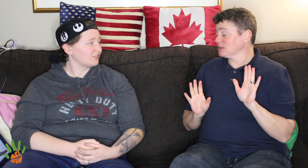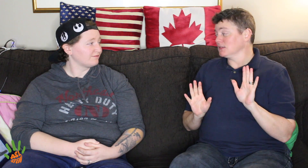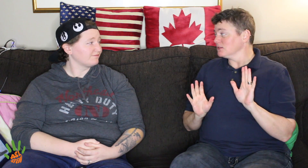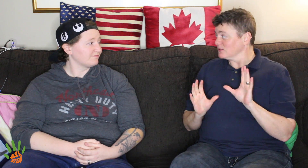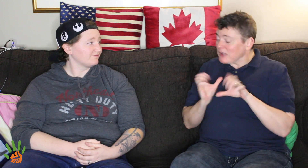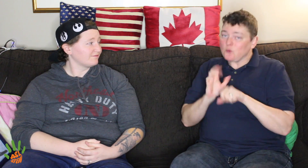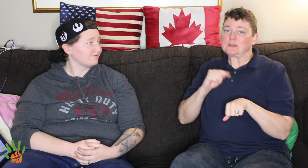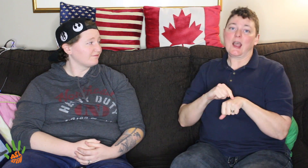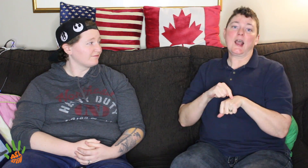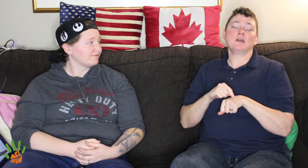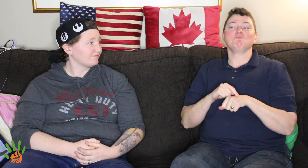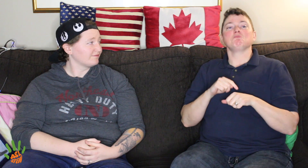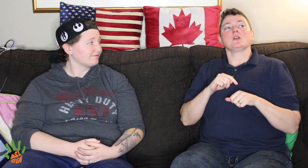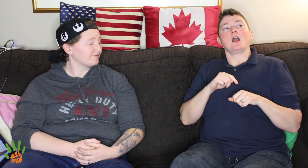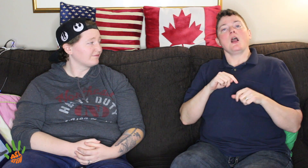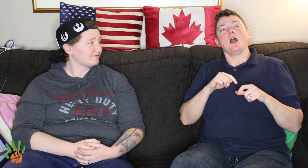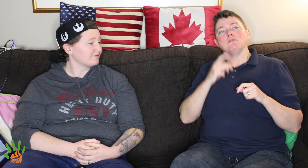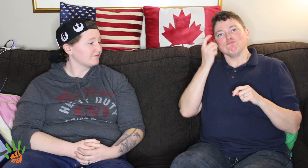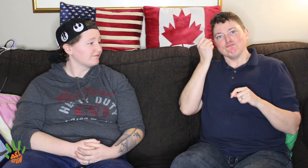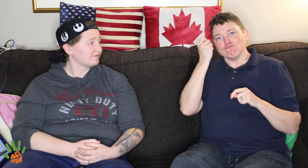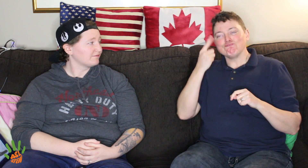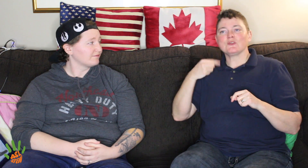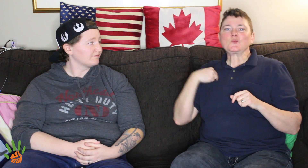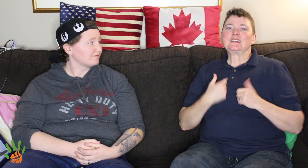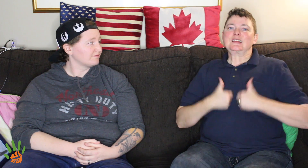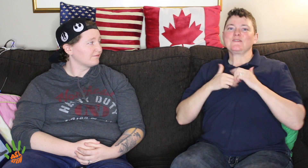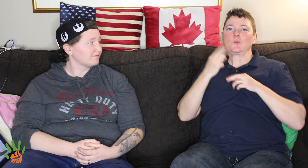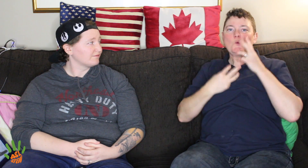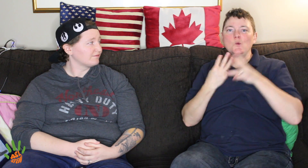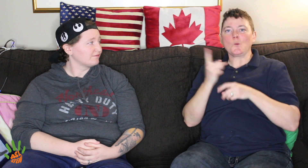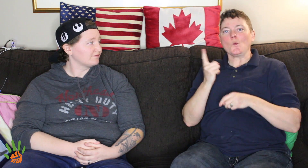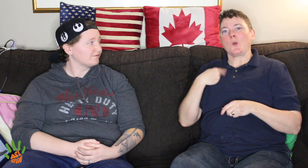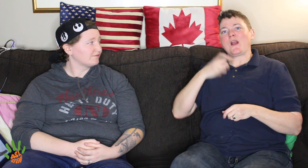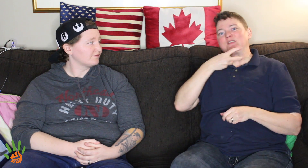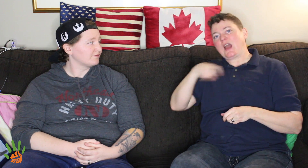So take your time! Understand that we live in a world